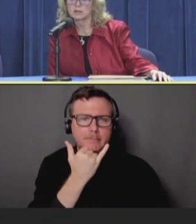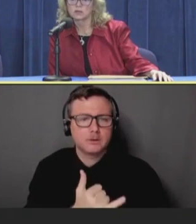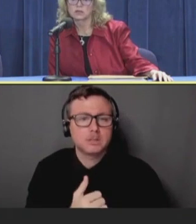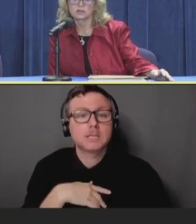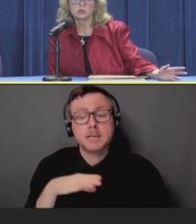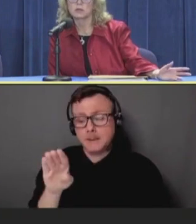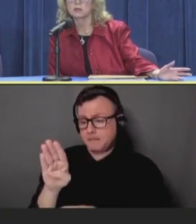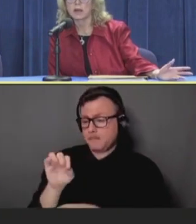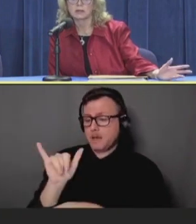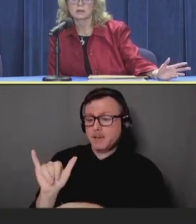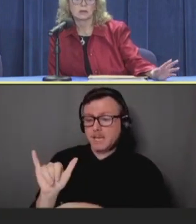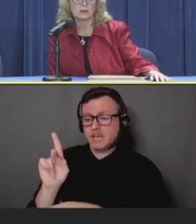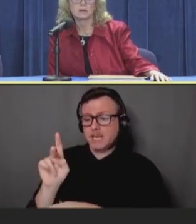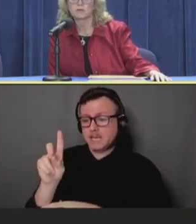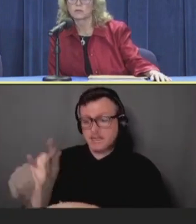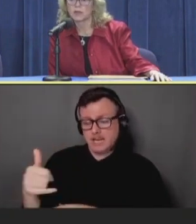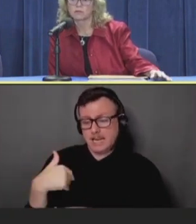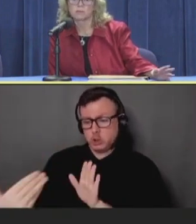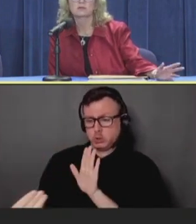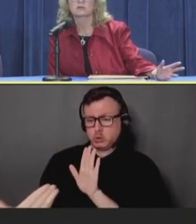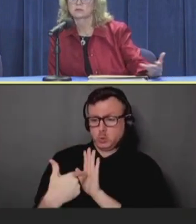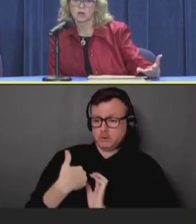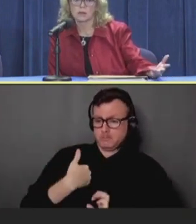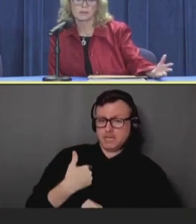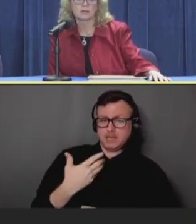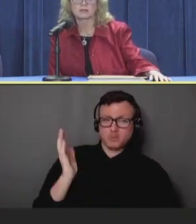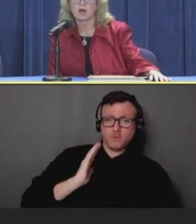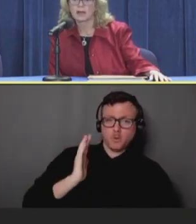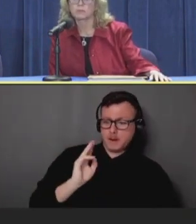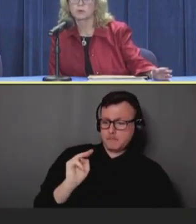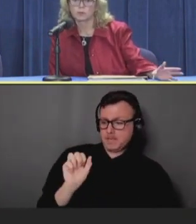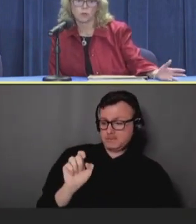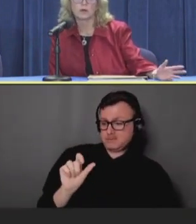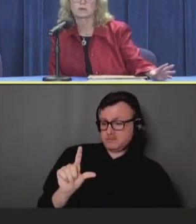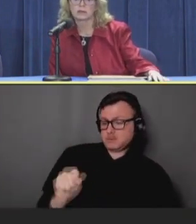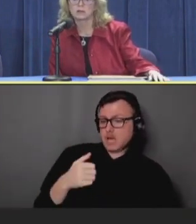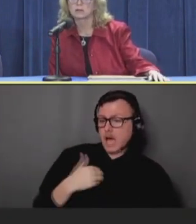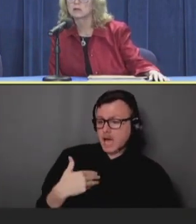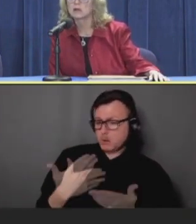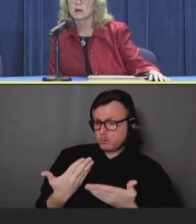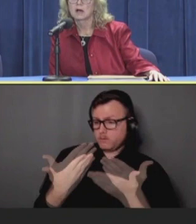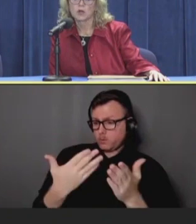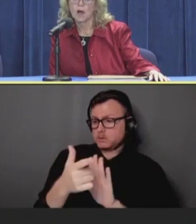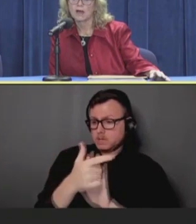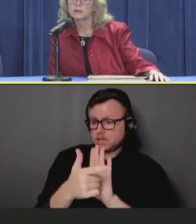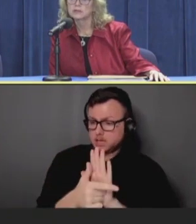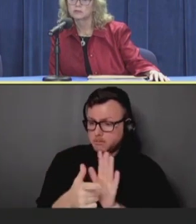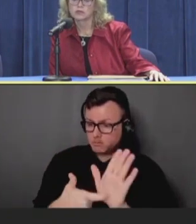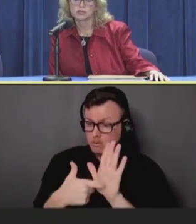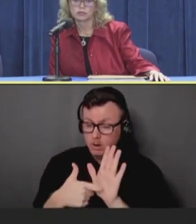So, he sued me back in from measles time because I put forth legal requirements for the children